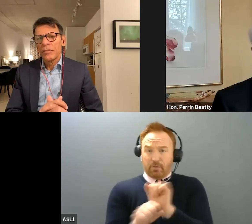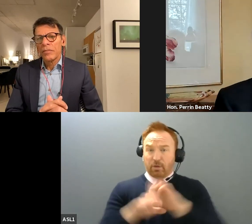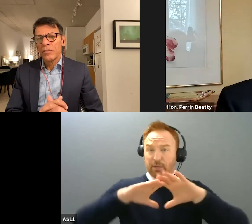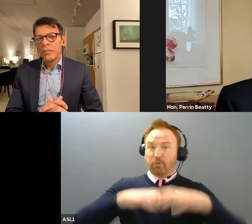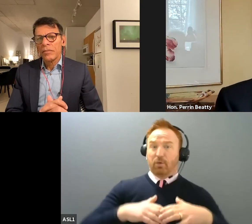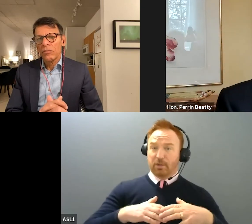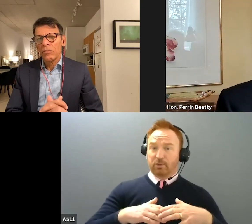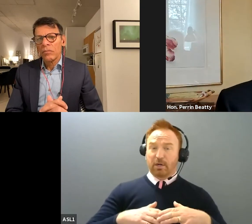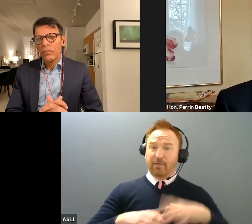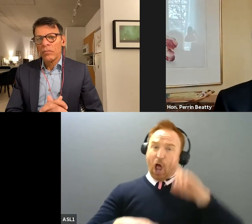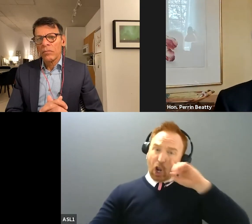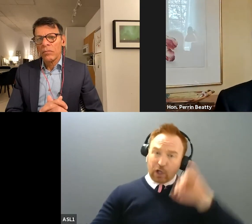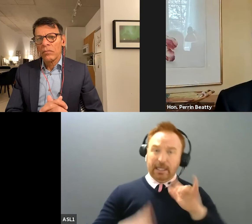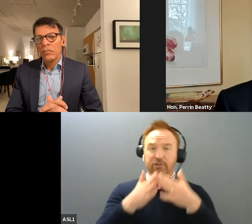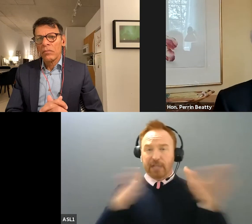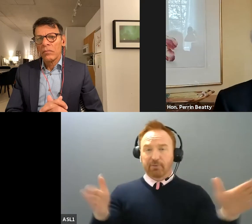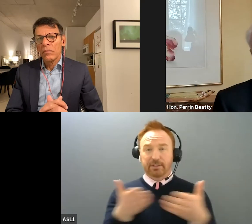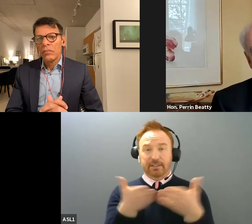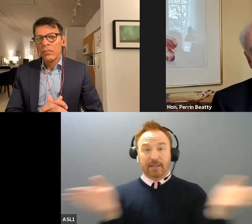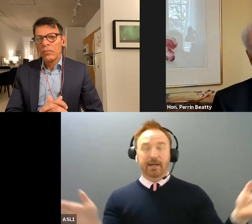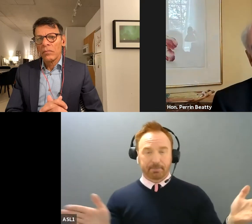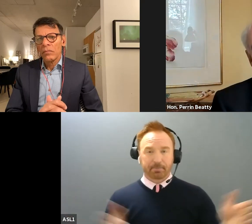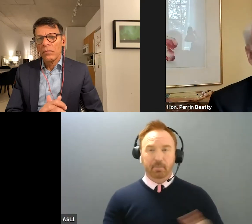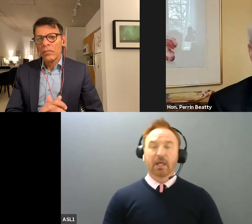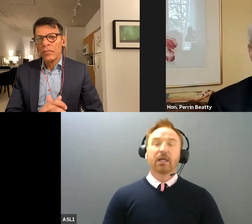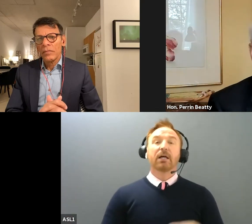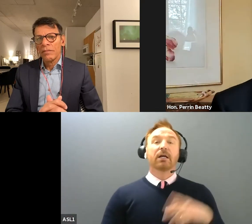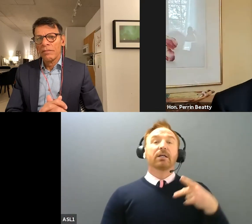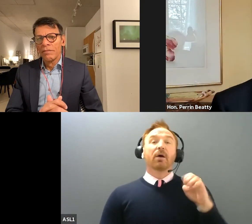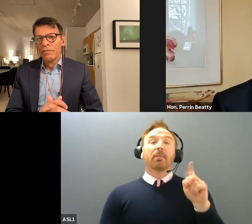Going back to the issue of income support, since you and I last talked, the Canadian